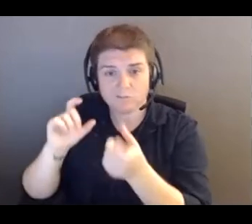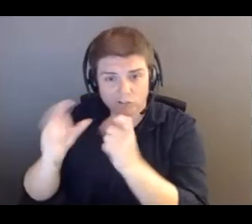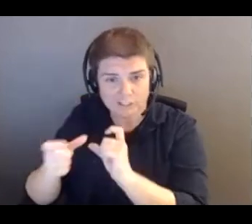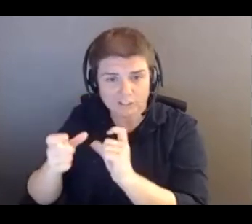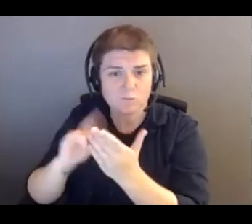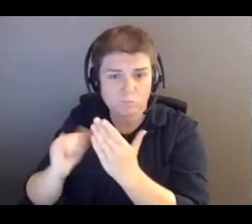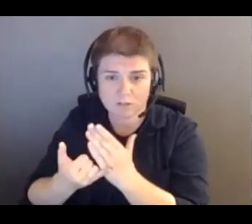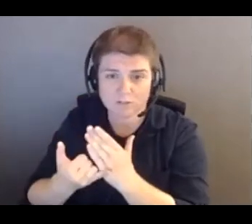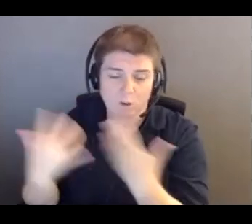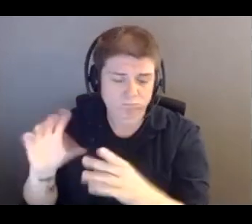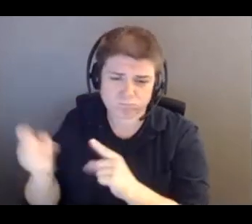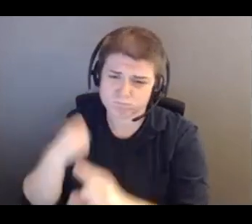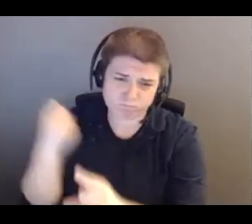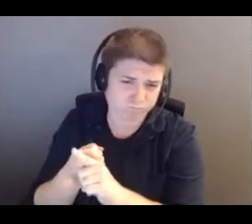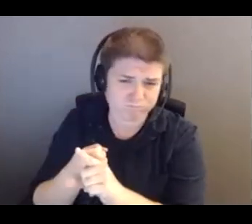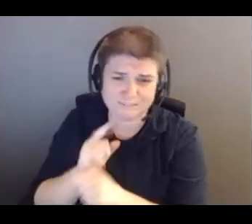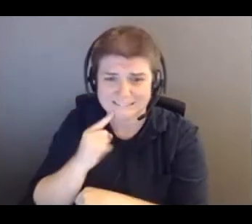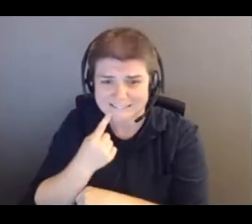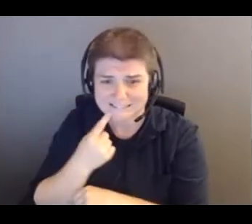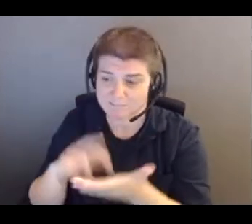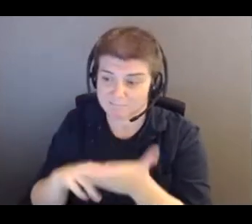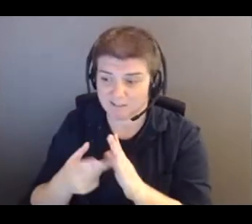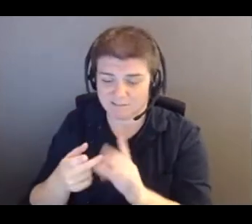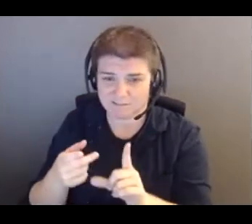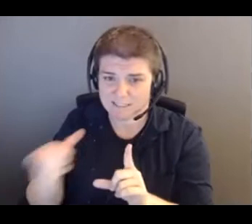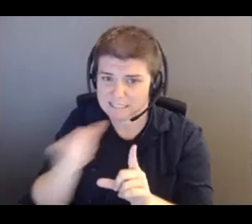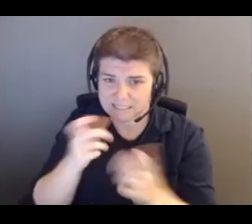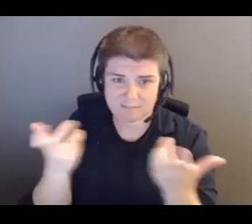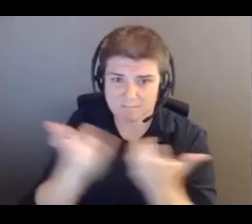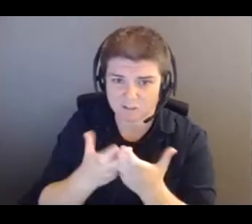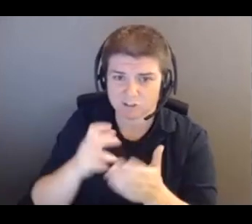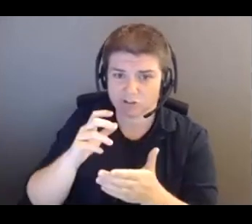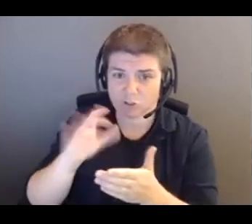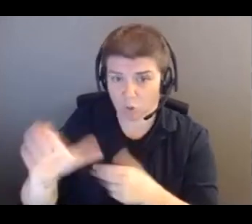so significant that it no longer reflects what was written in your grant application,